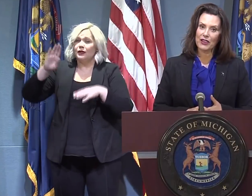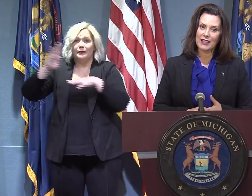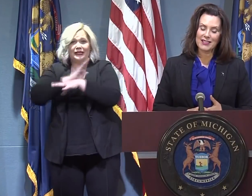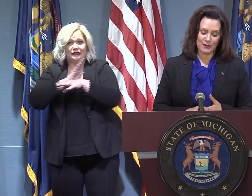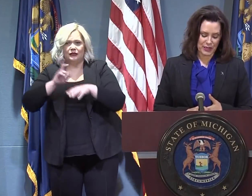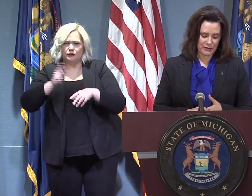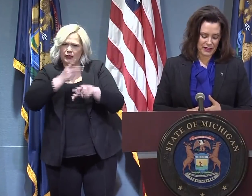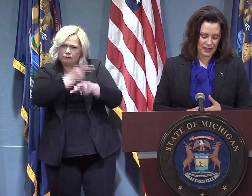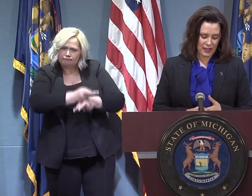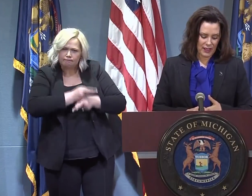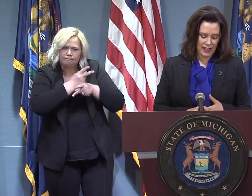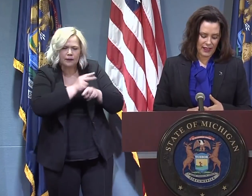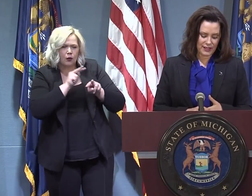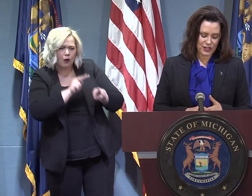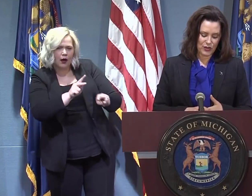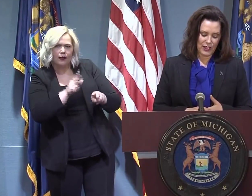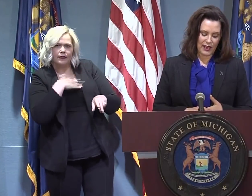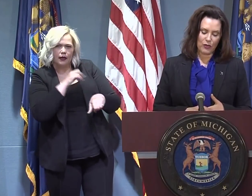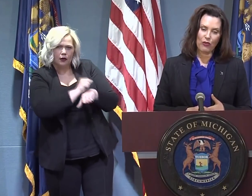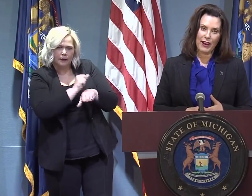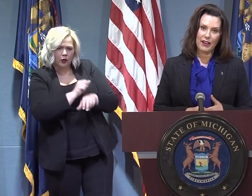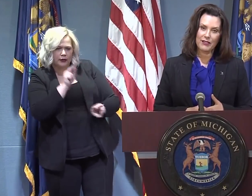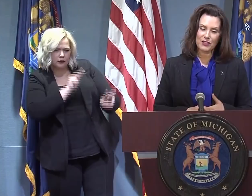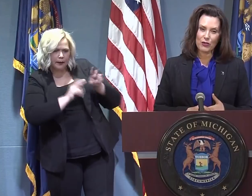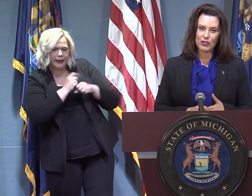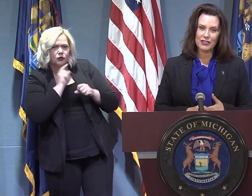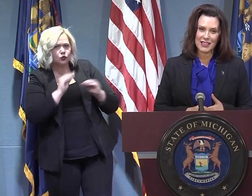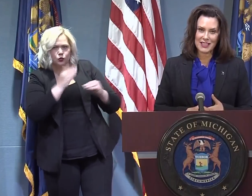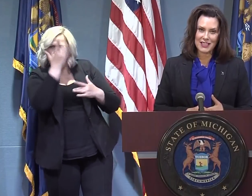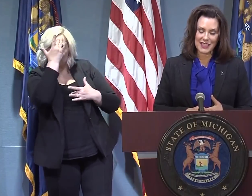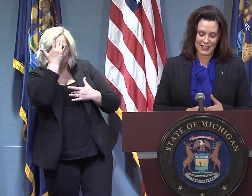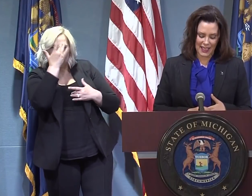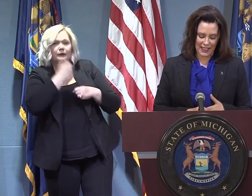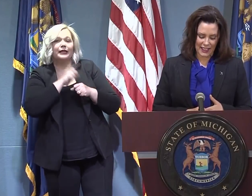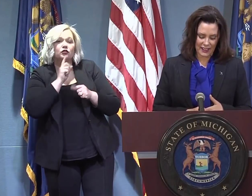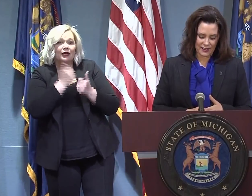KNOW WHEN THEY GET BACK TO WORK THEY WILL BE SAFE. BUSINESSES NEED TO PROTECT